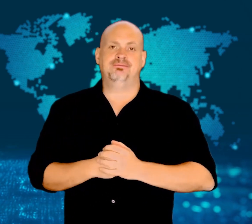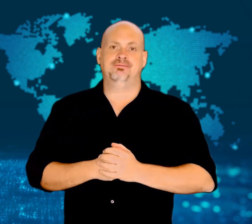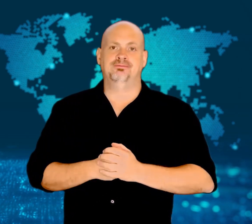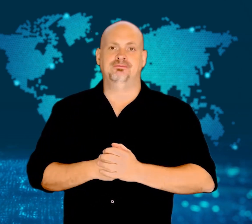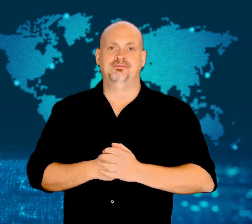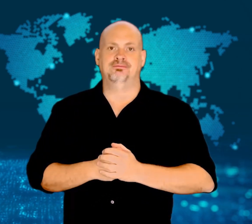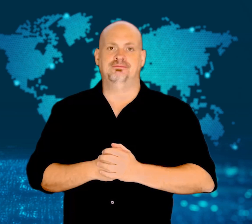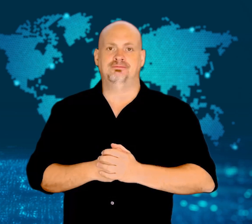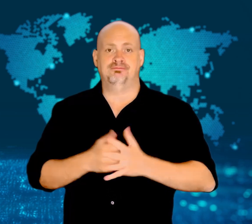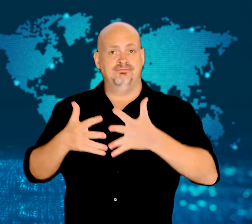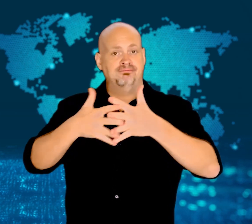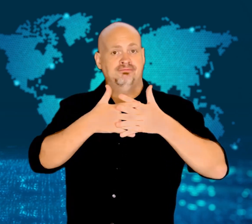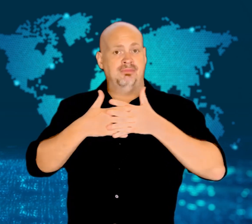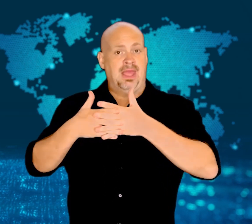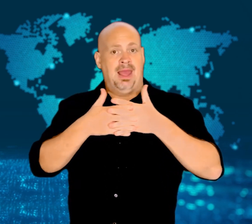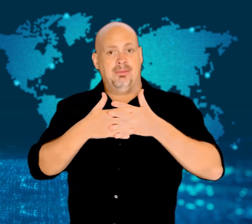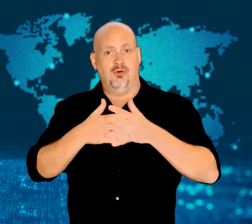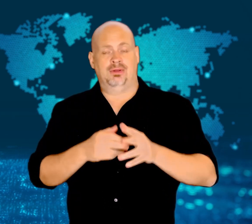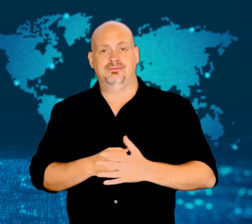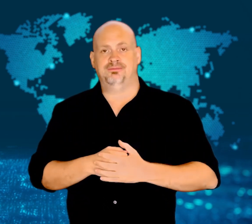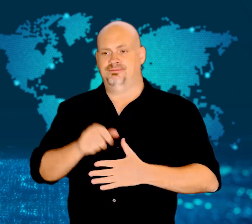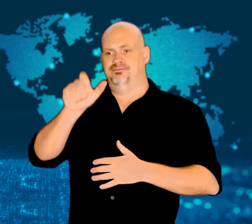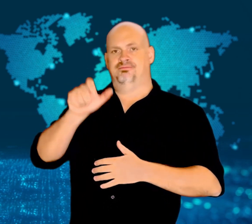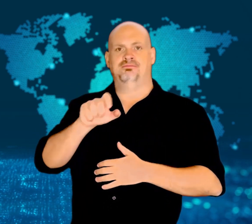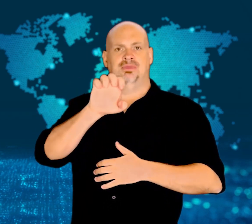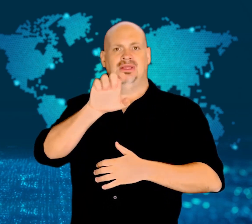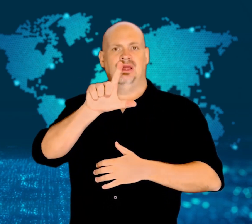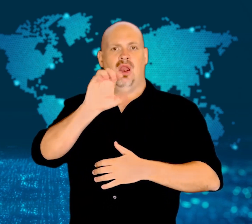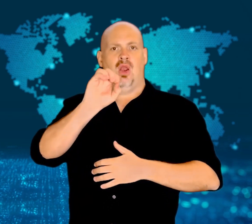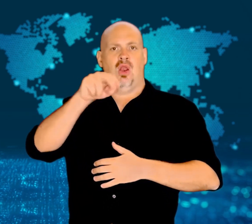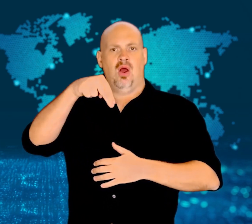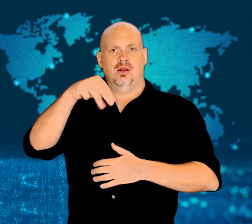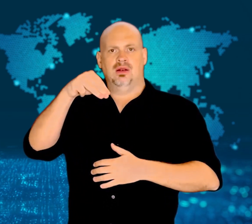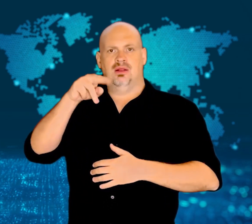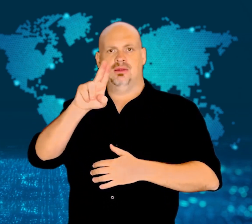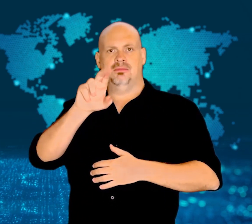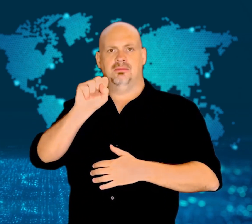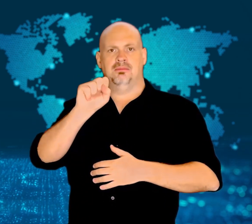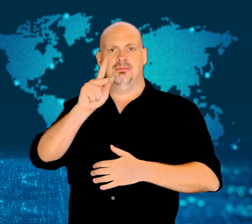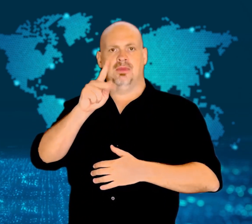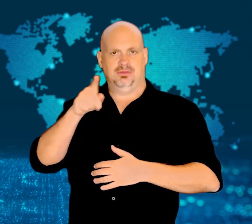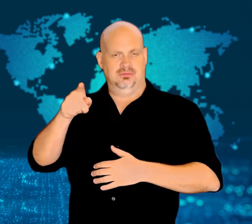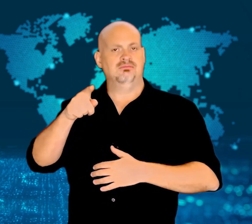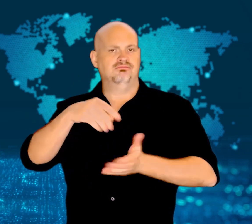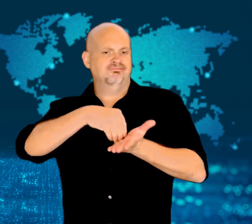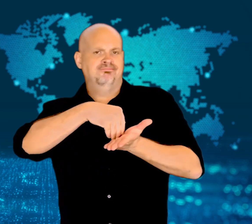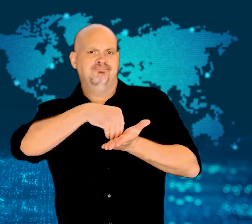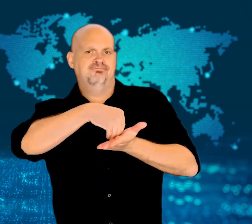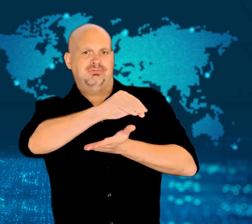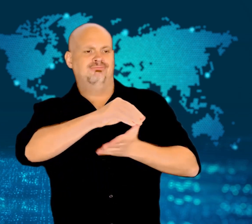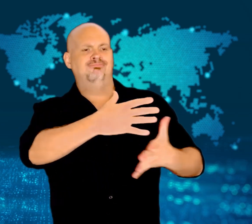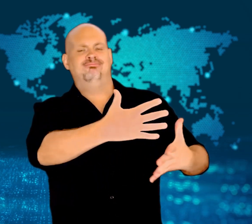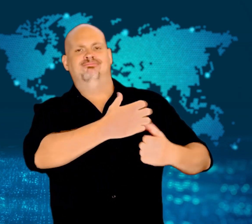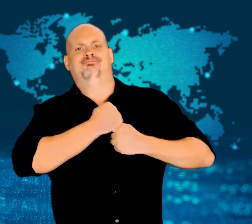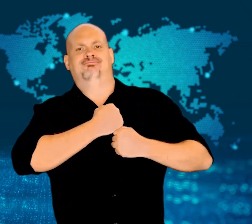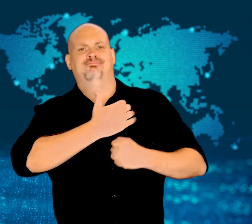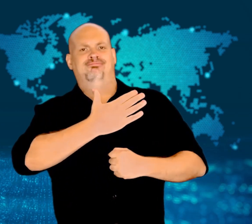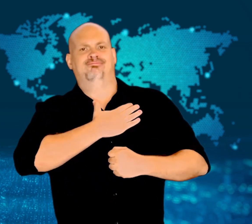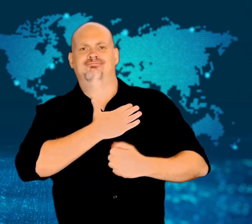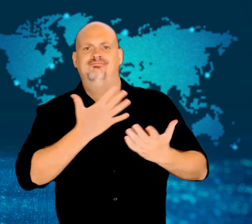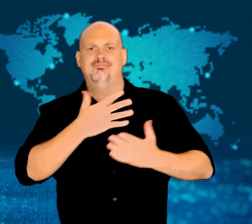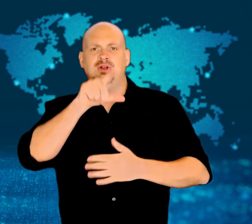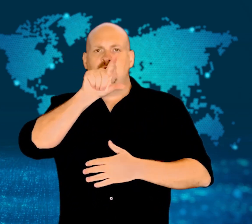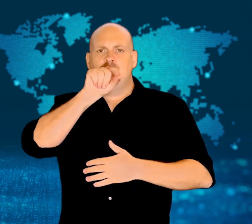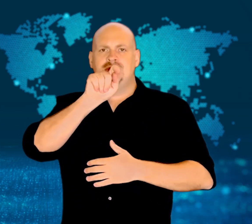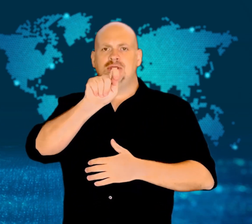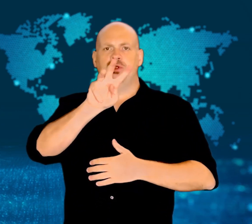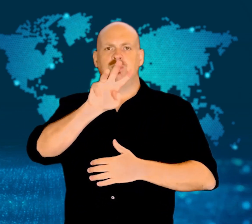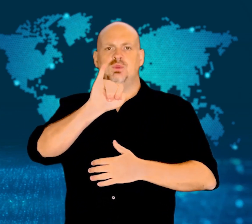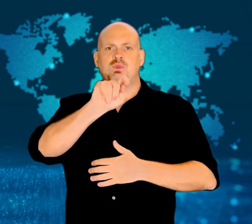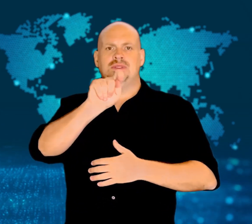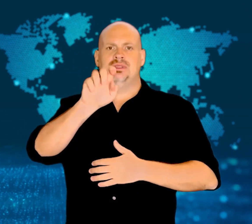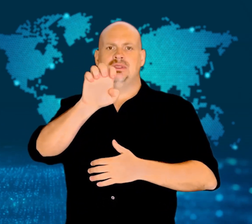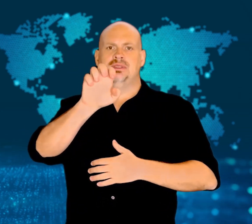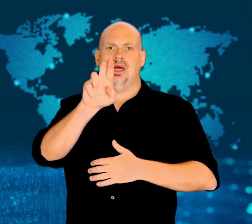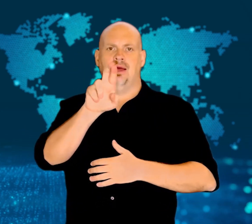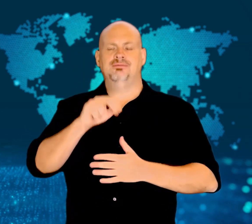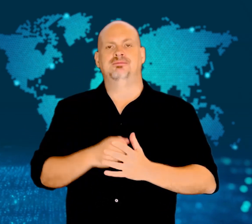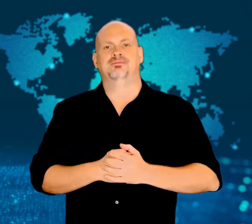Musk buys Twitter.